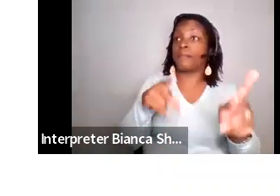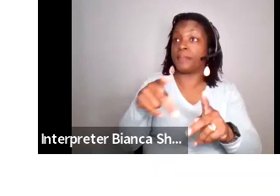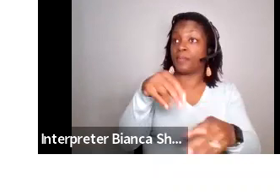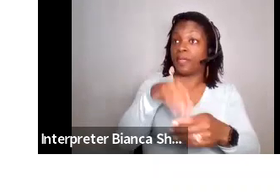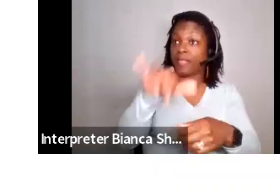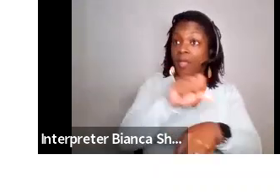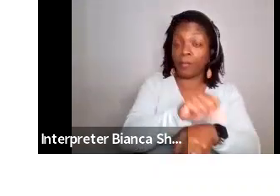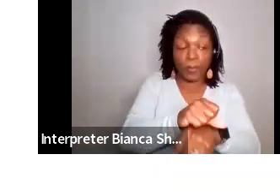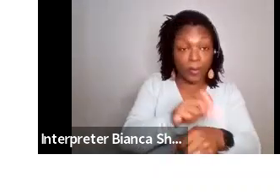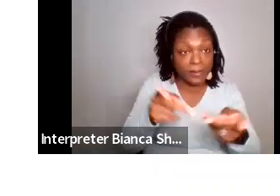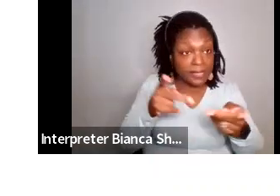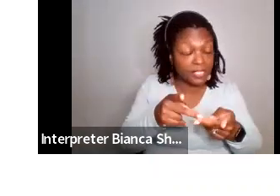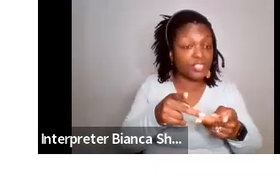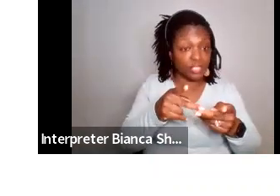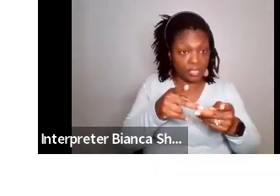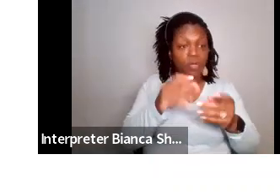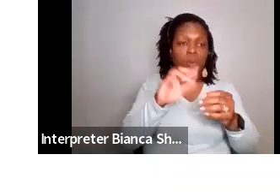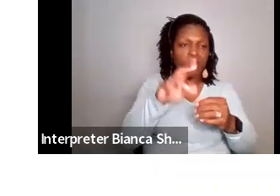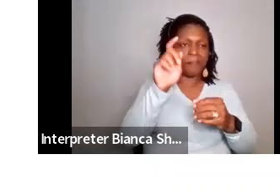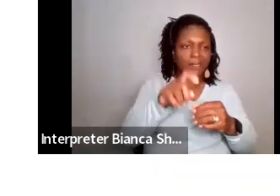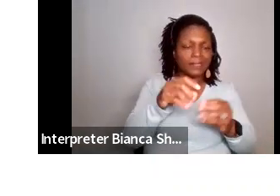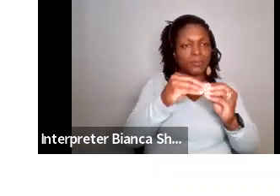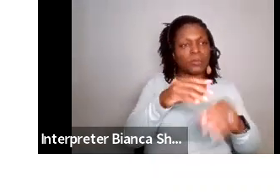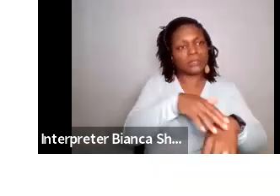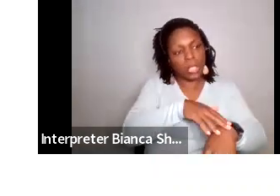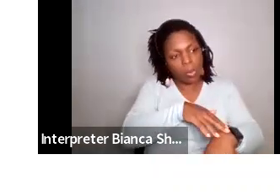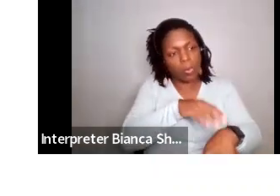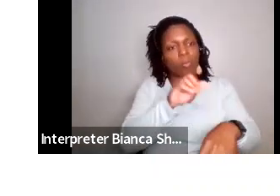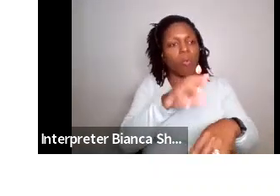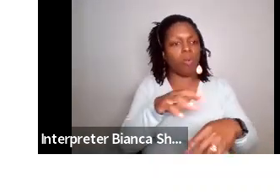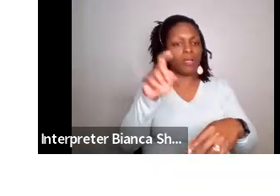Or sometimes, you know, do you think, do things at a little slower pace?